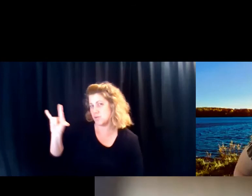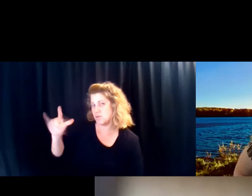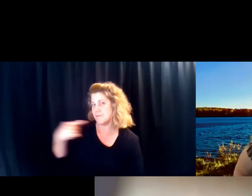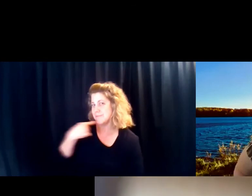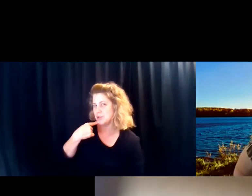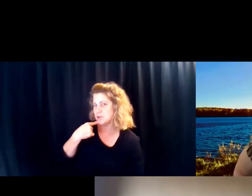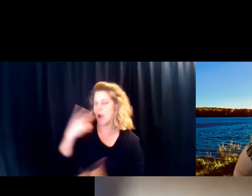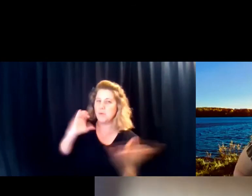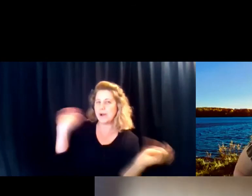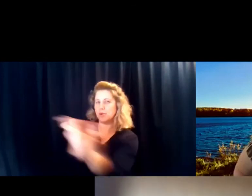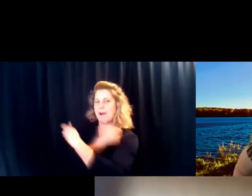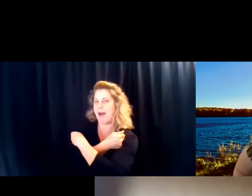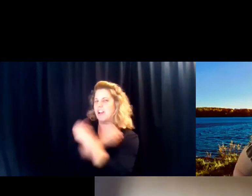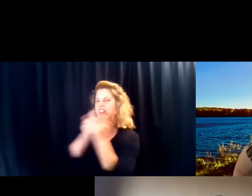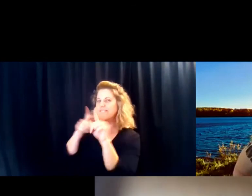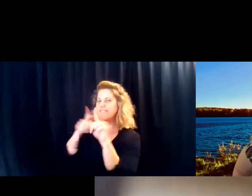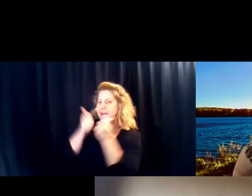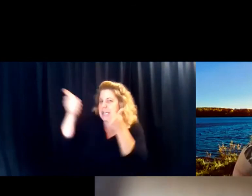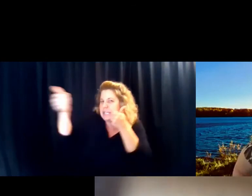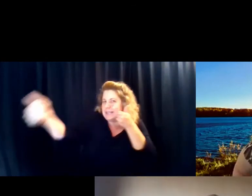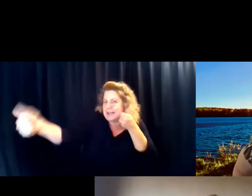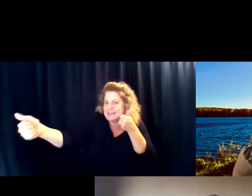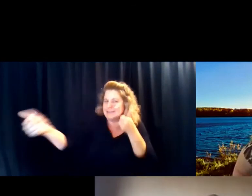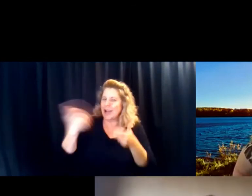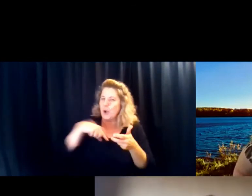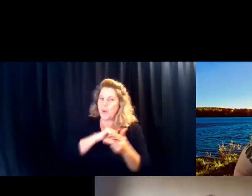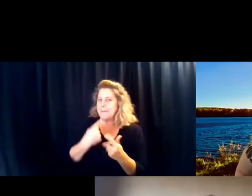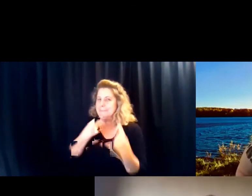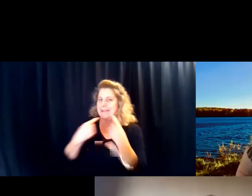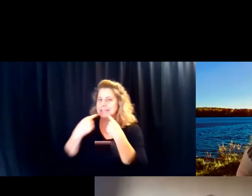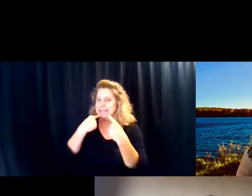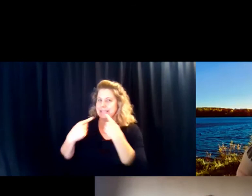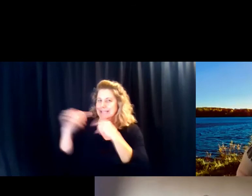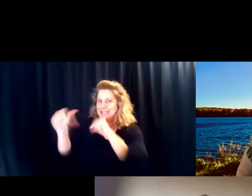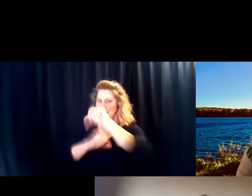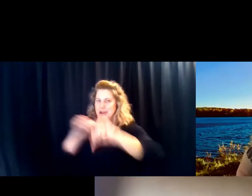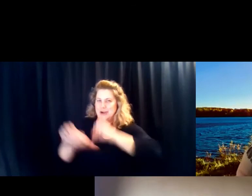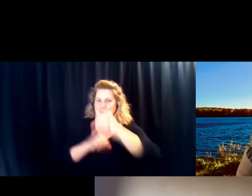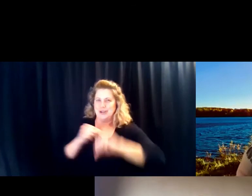Judith Heumann: It's really an opportunity to come together have serious discussions about what you believe needs to happen.